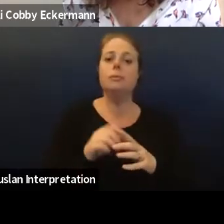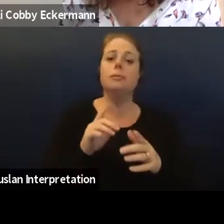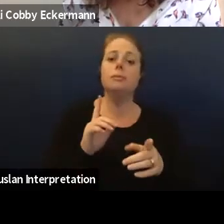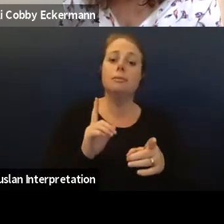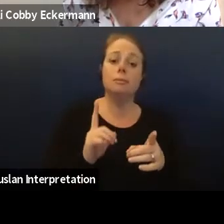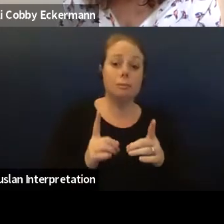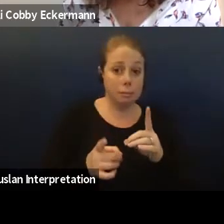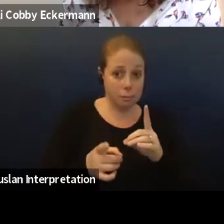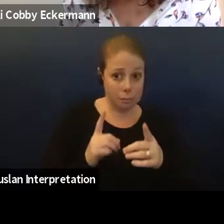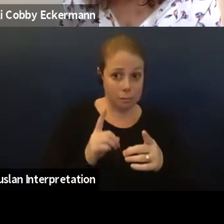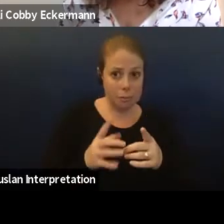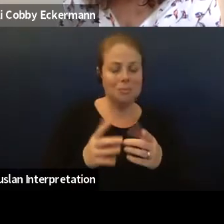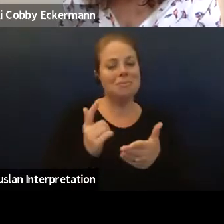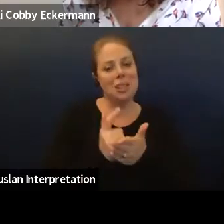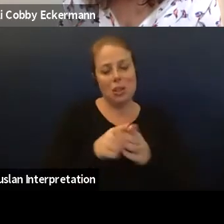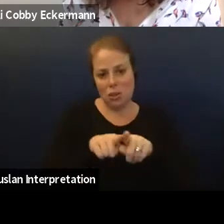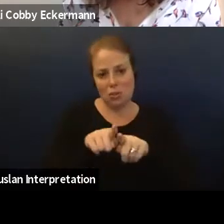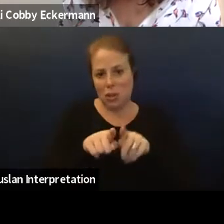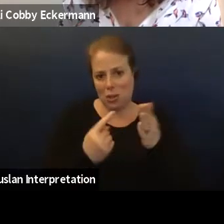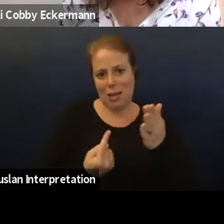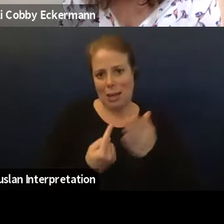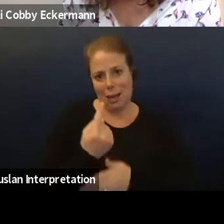live learning that's happening about the way different parts of the same sector operate.